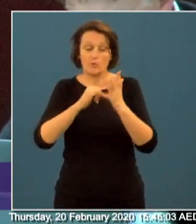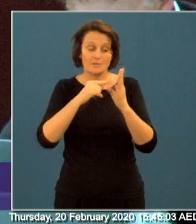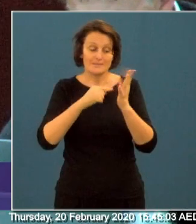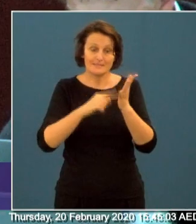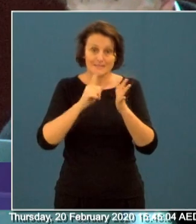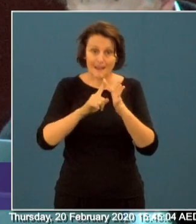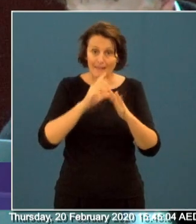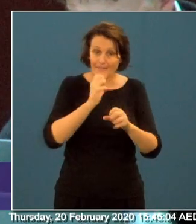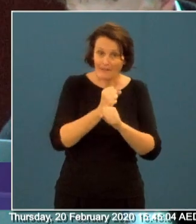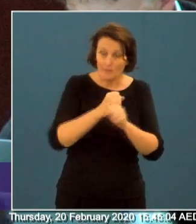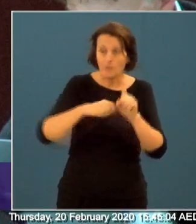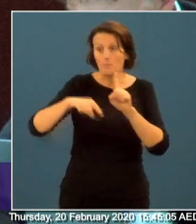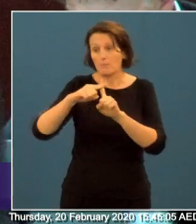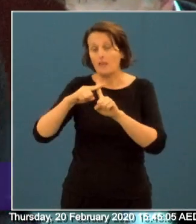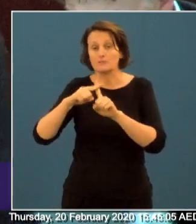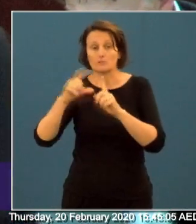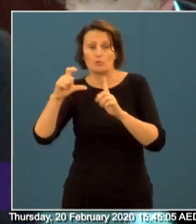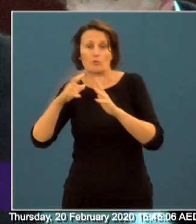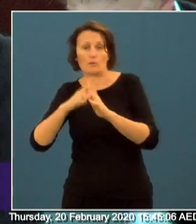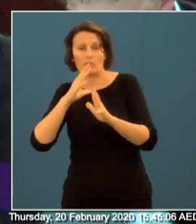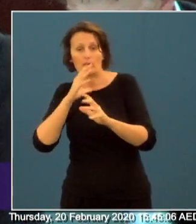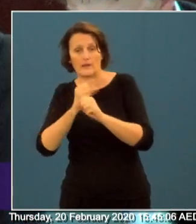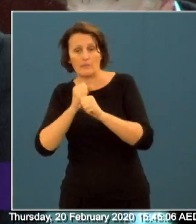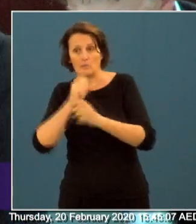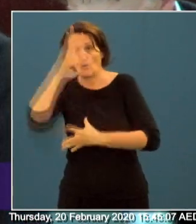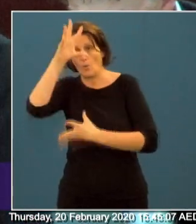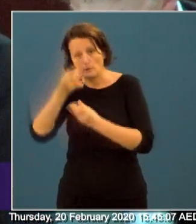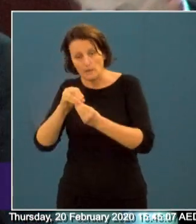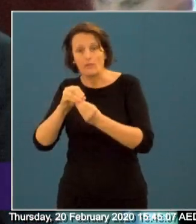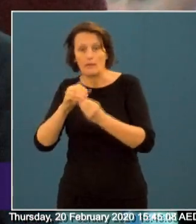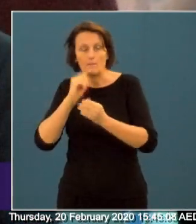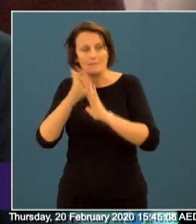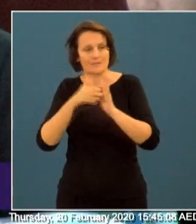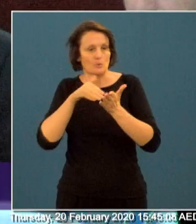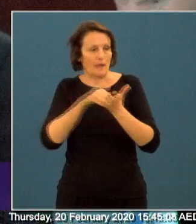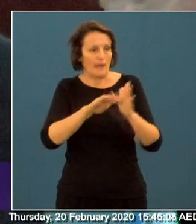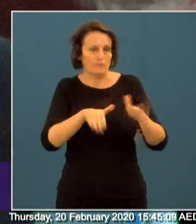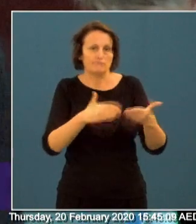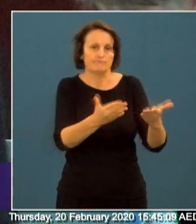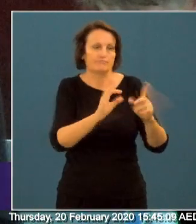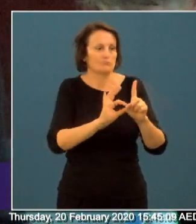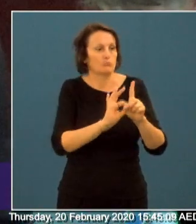which you consider would contribute to the improvement of health care for people with intellectual disability.